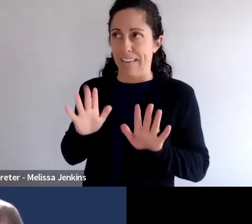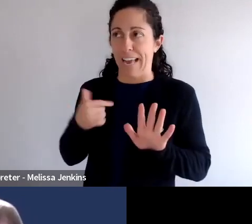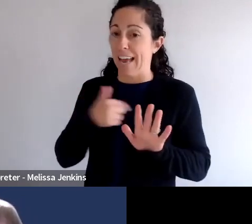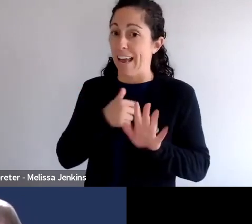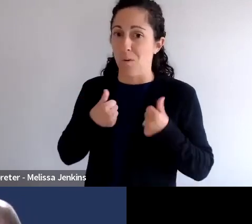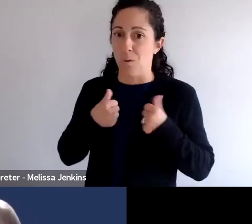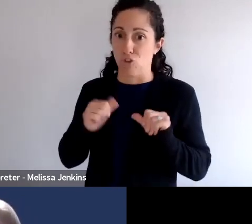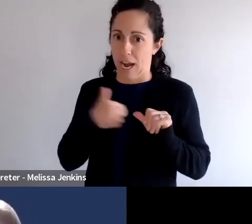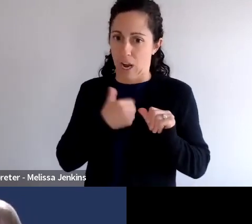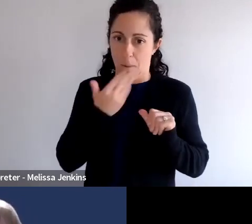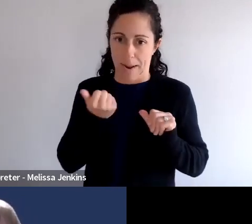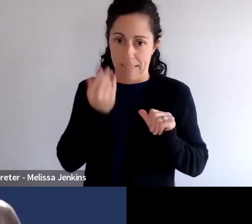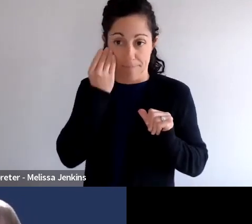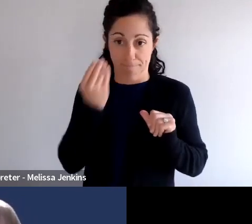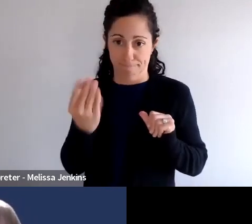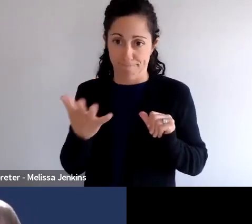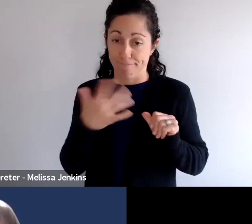will not say that it is perfect. We did have this